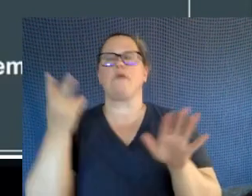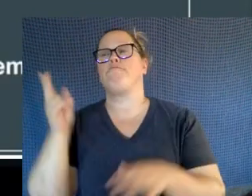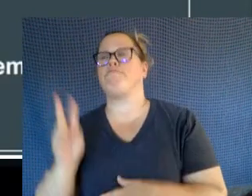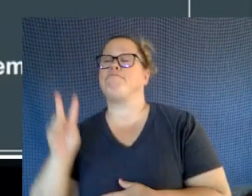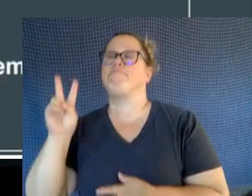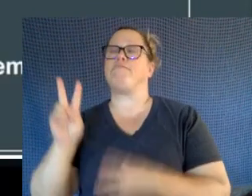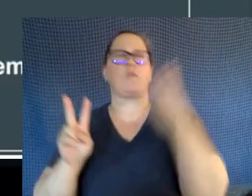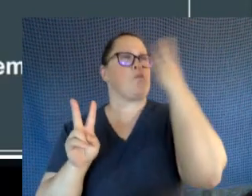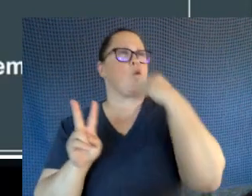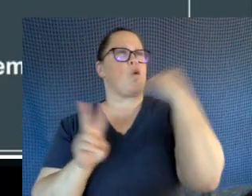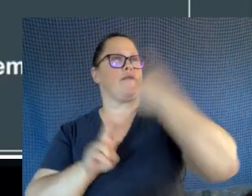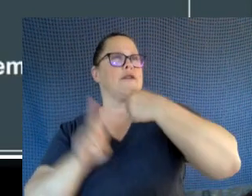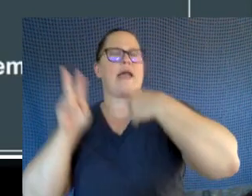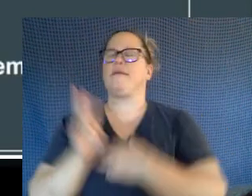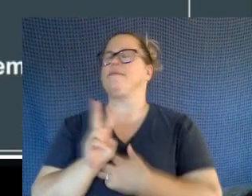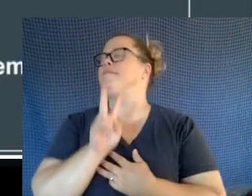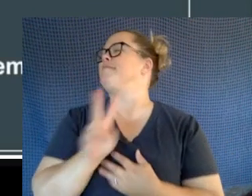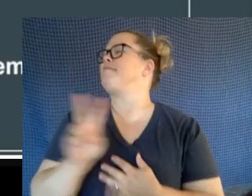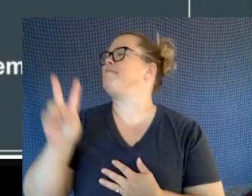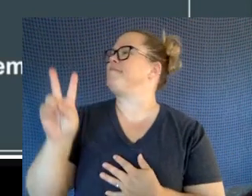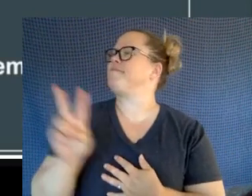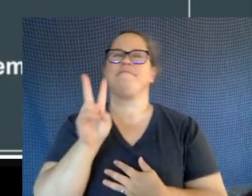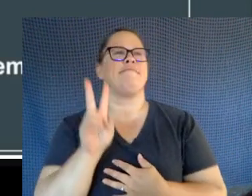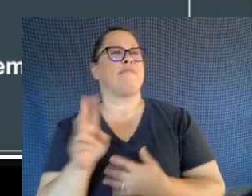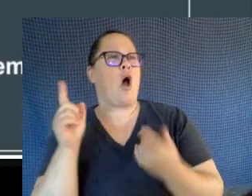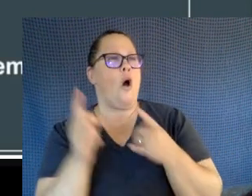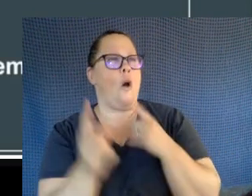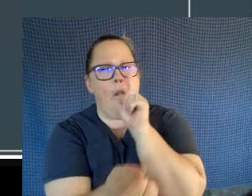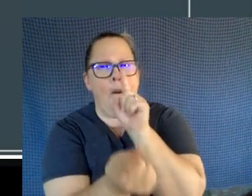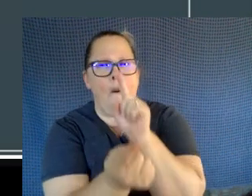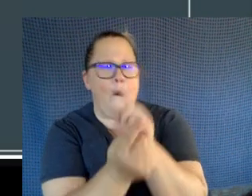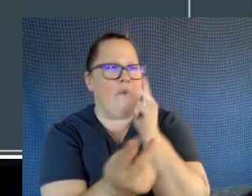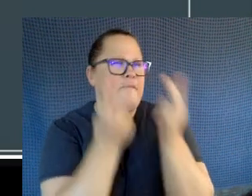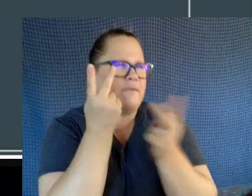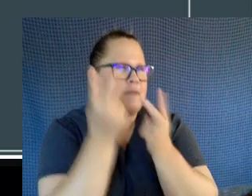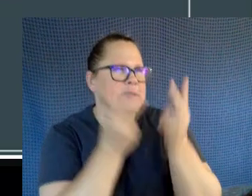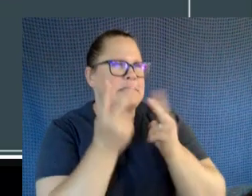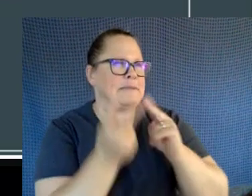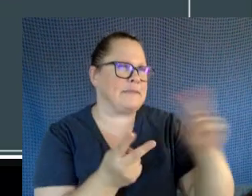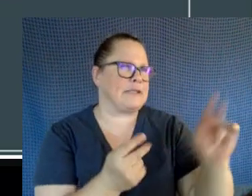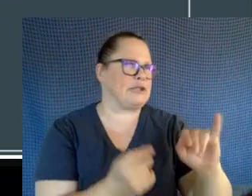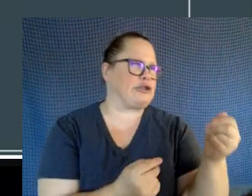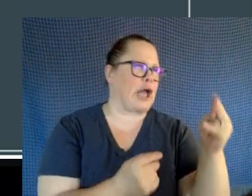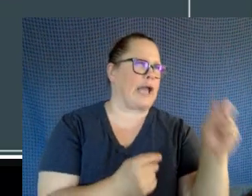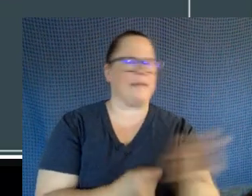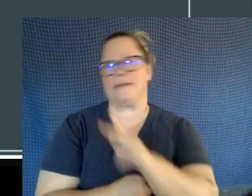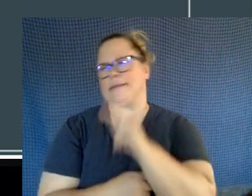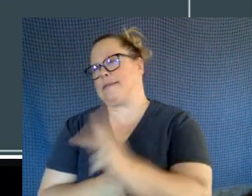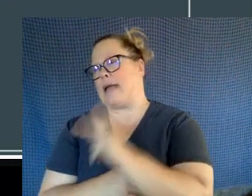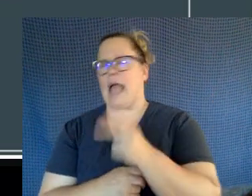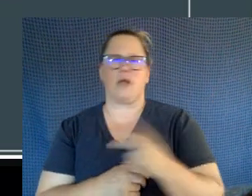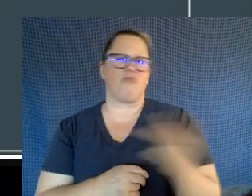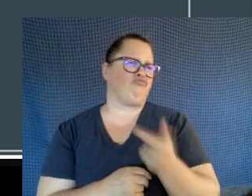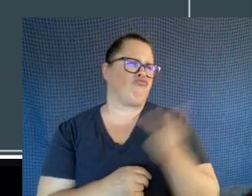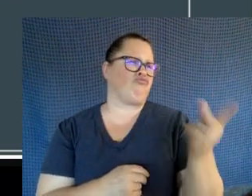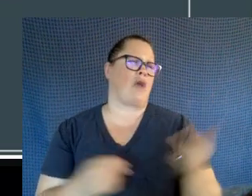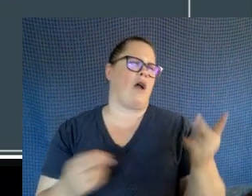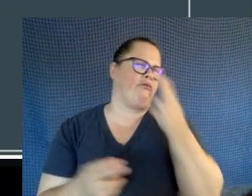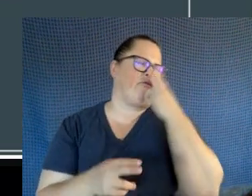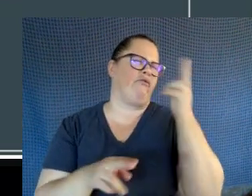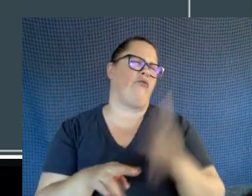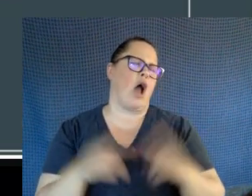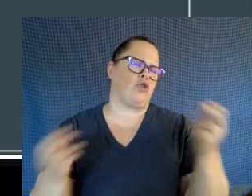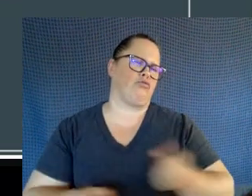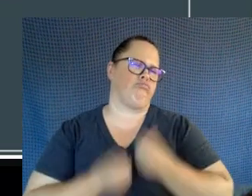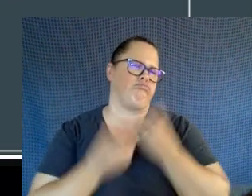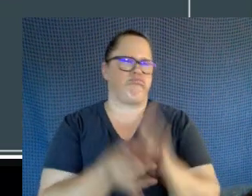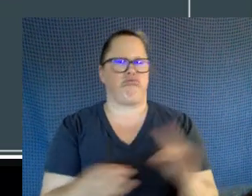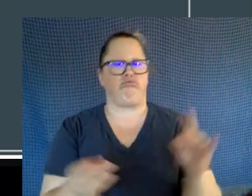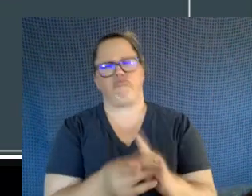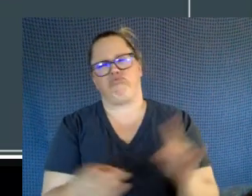music